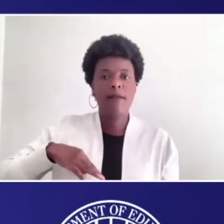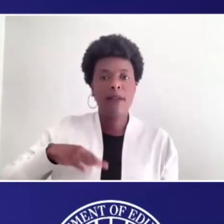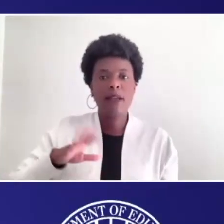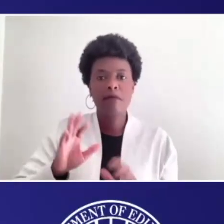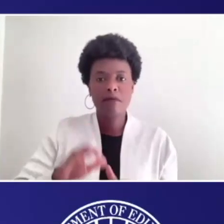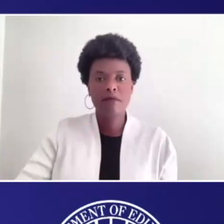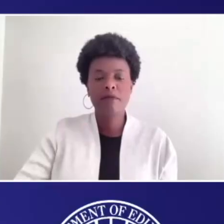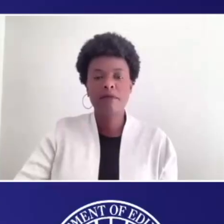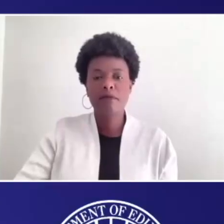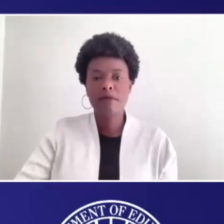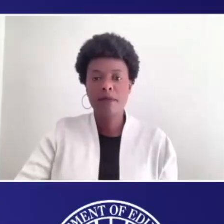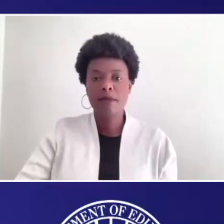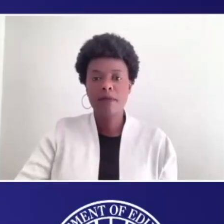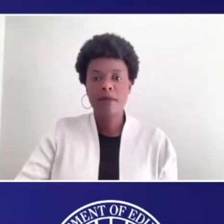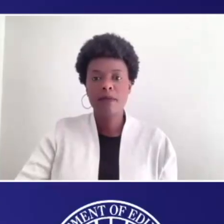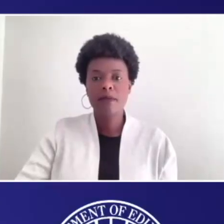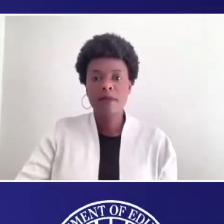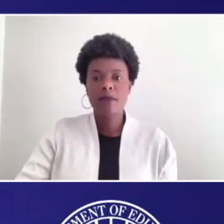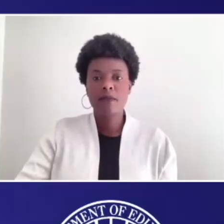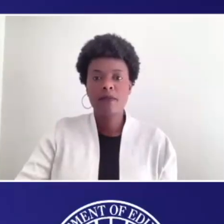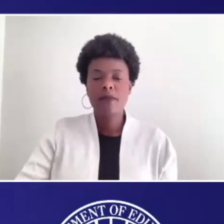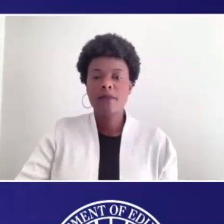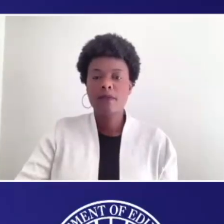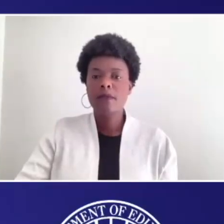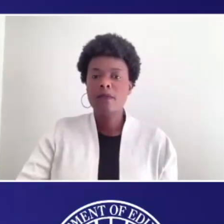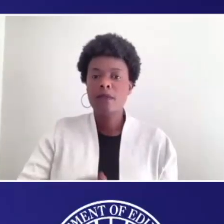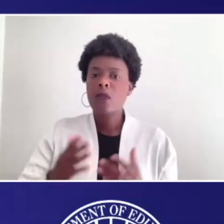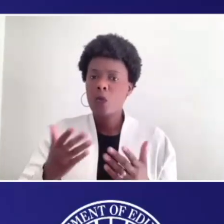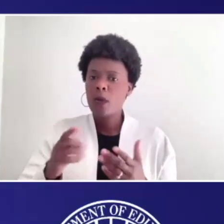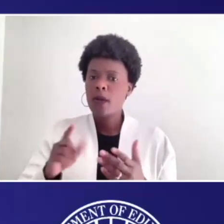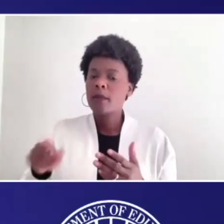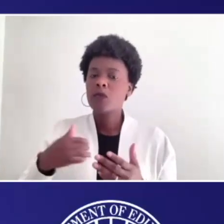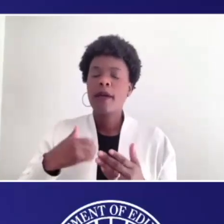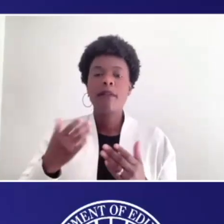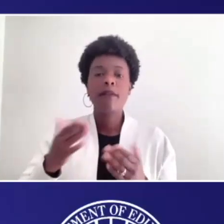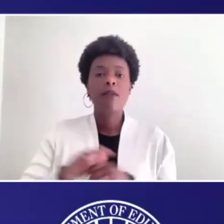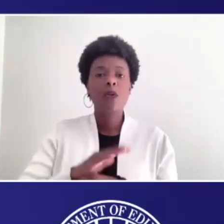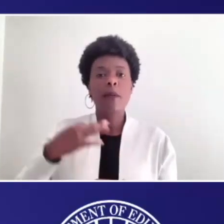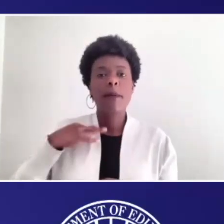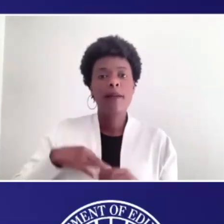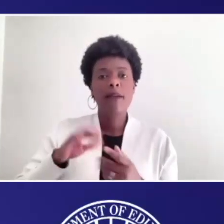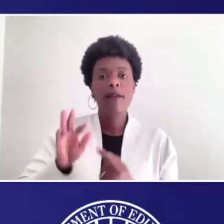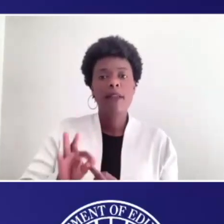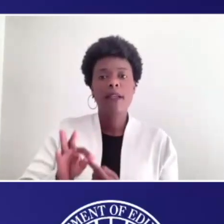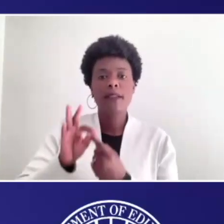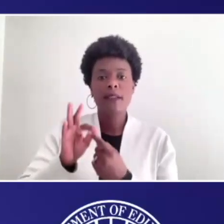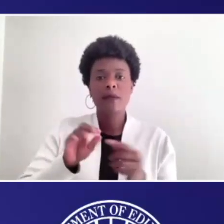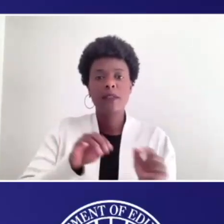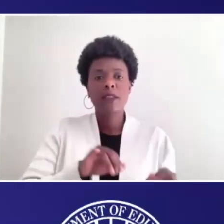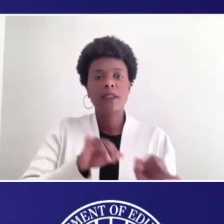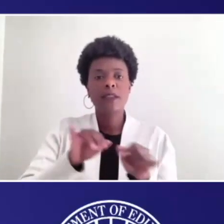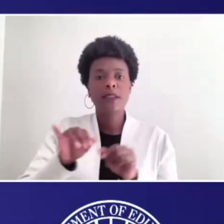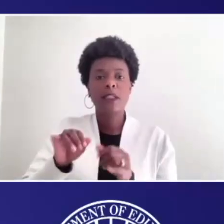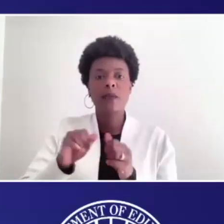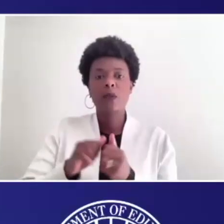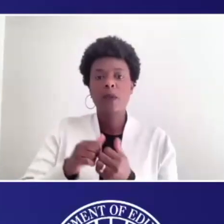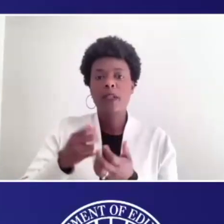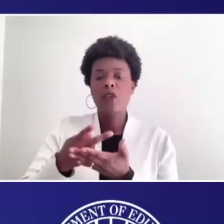of that exception that was provided in the statute, similar to what we have for graduate students. Now, graduate students we think are --